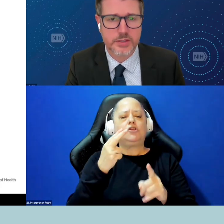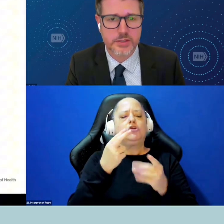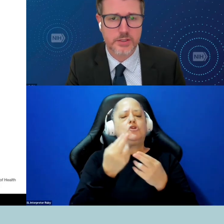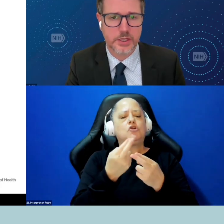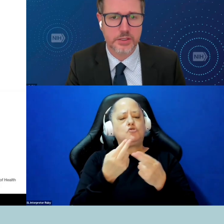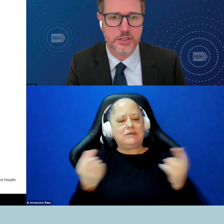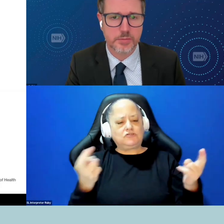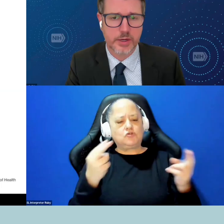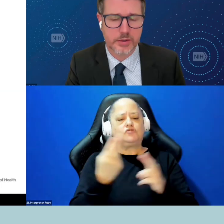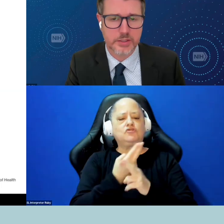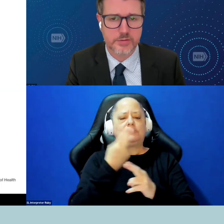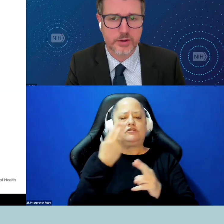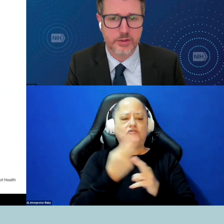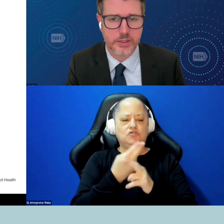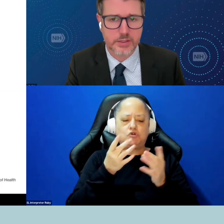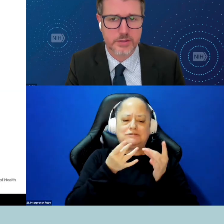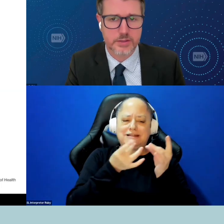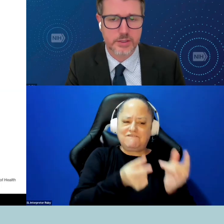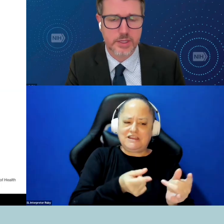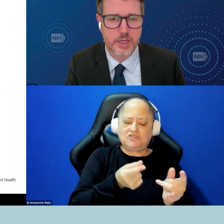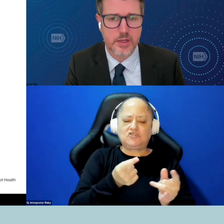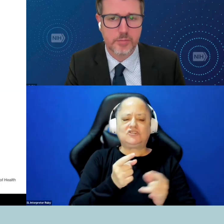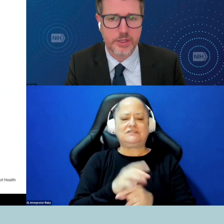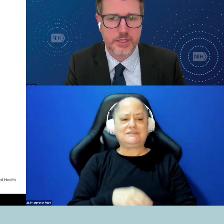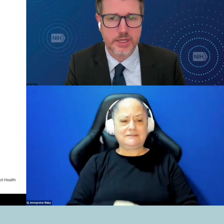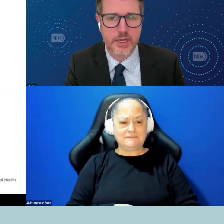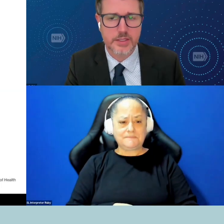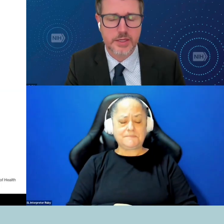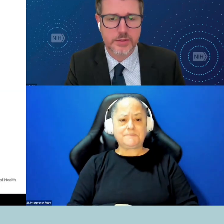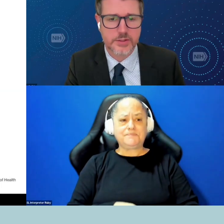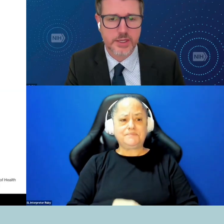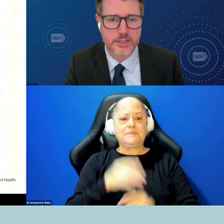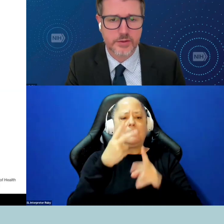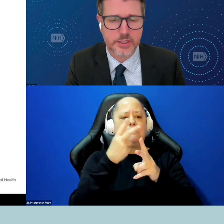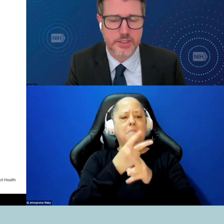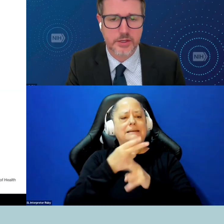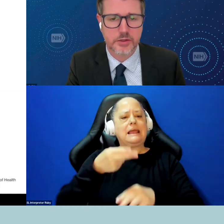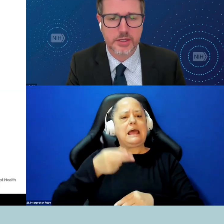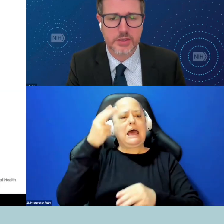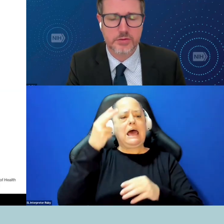responsiveness to agency priorities and evolving needs, maintaining high standards of scientific integrity,